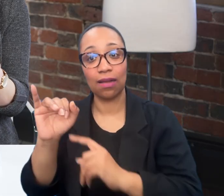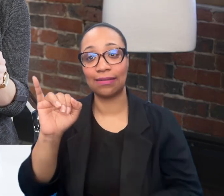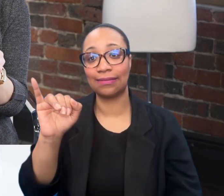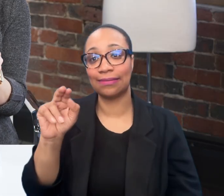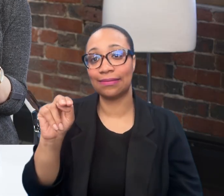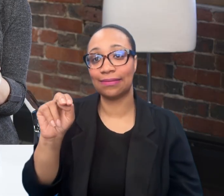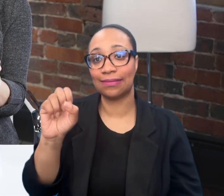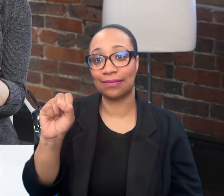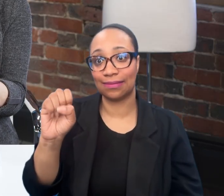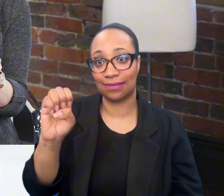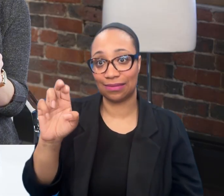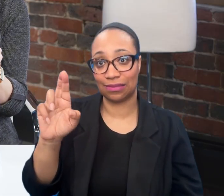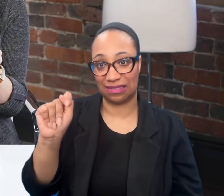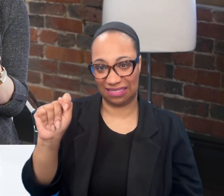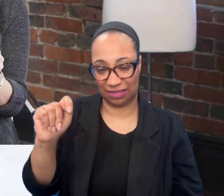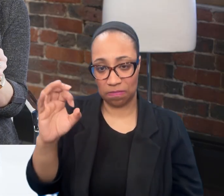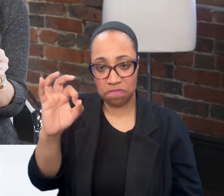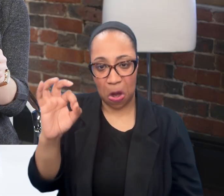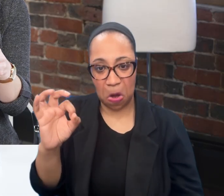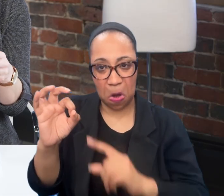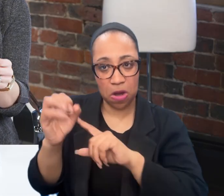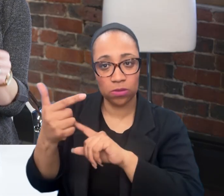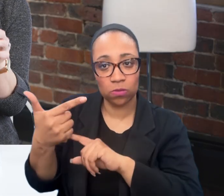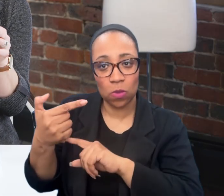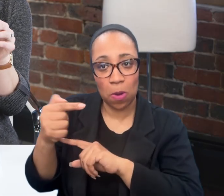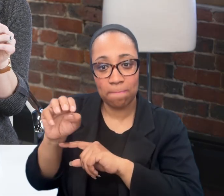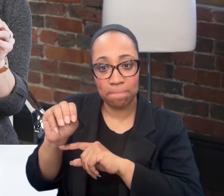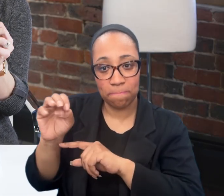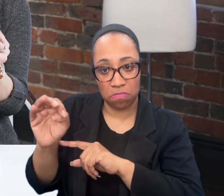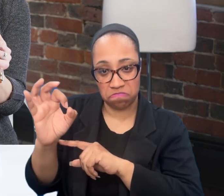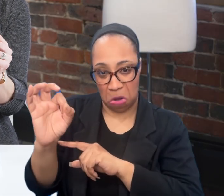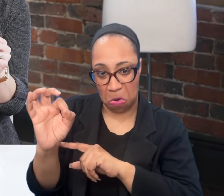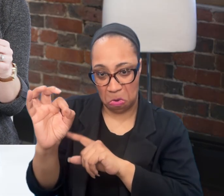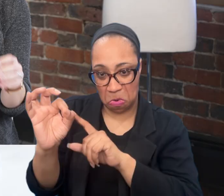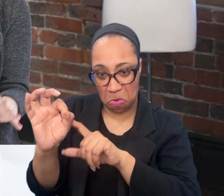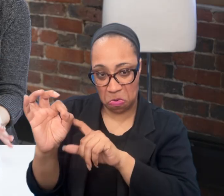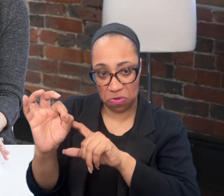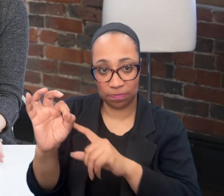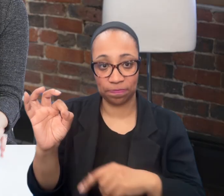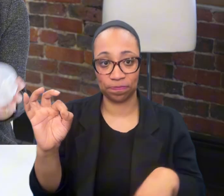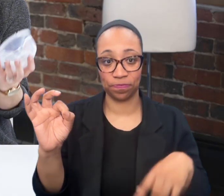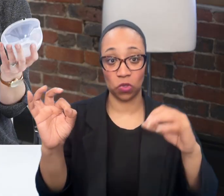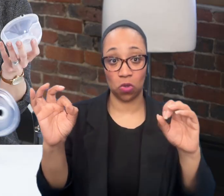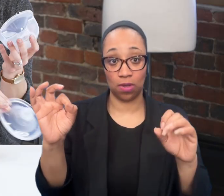so that you can change your size either one and then this silicone piece is going to go onto the